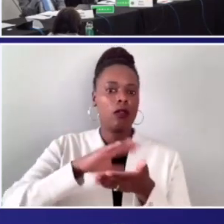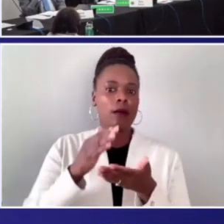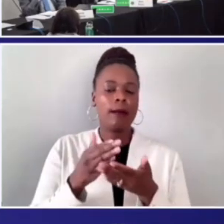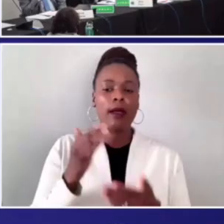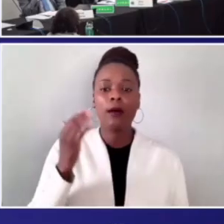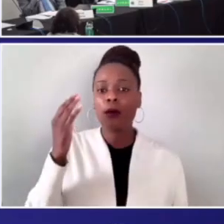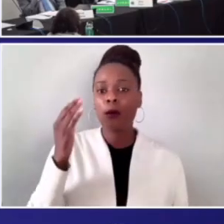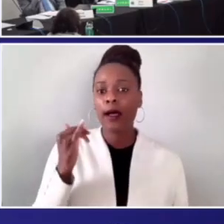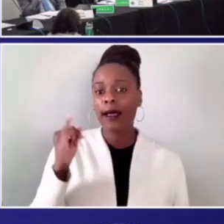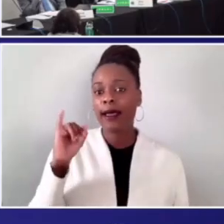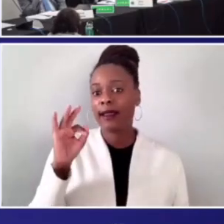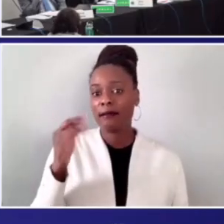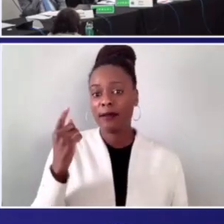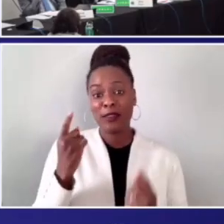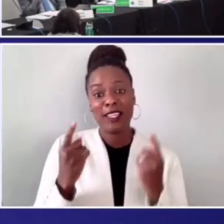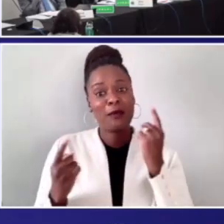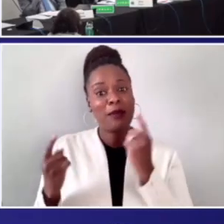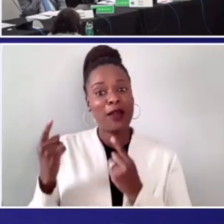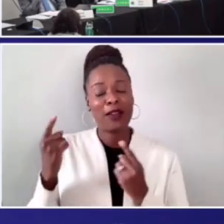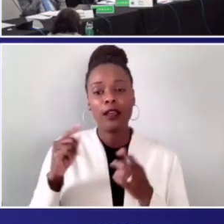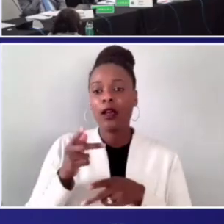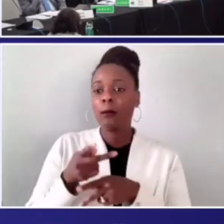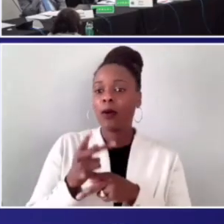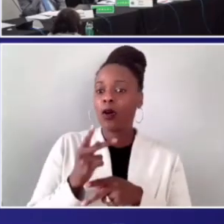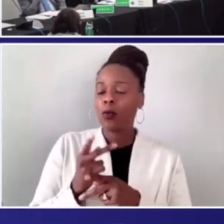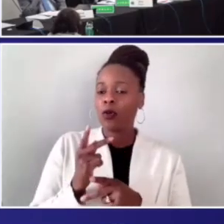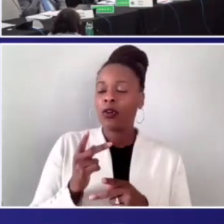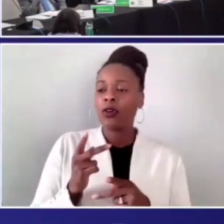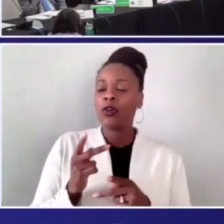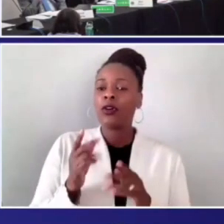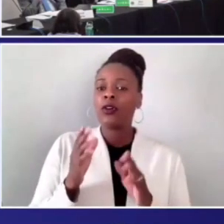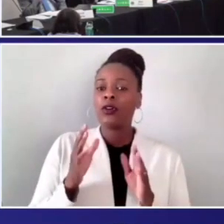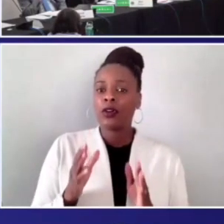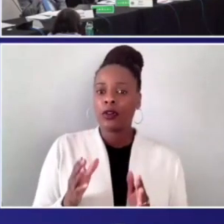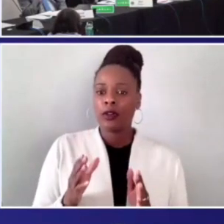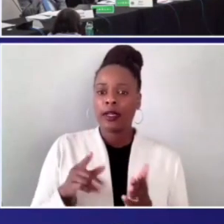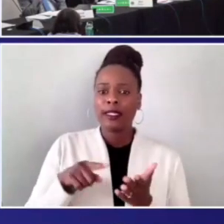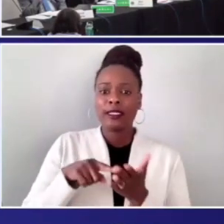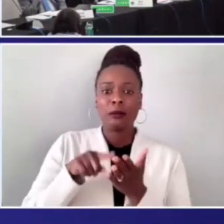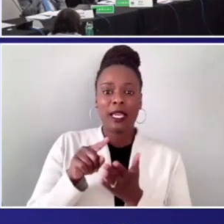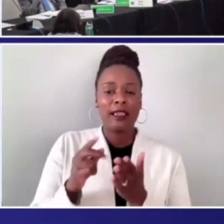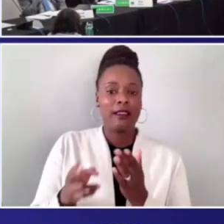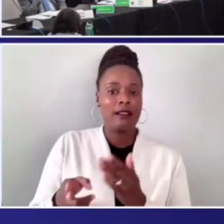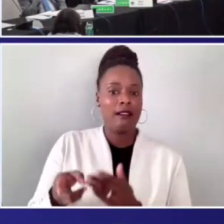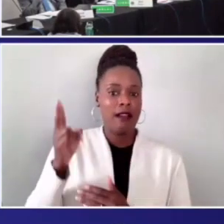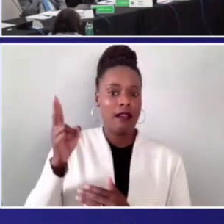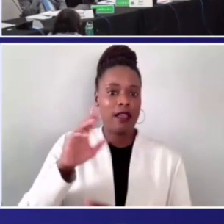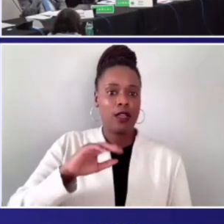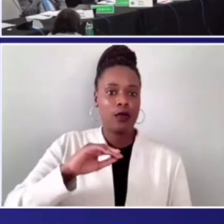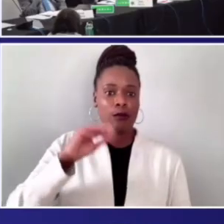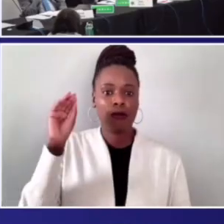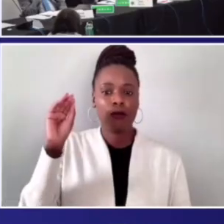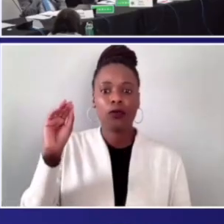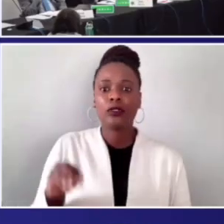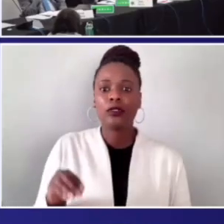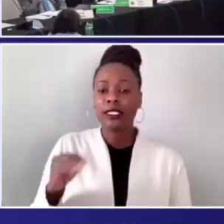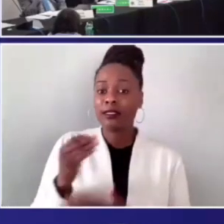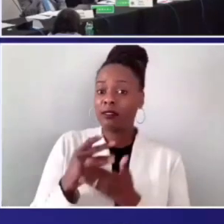about it, this borrower is paying a -- possibly a high percentage of their income already on RAP.